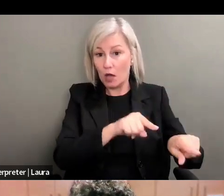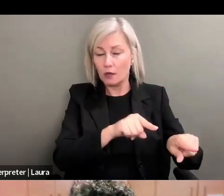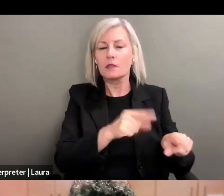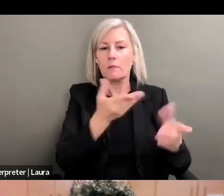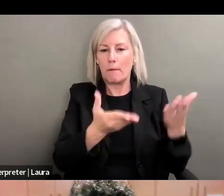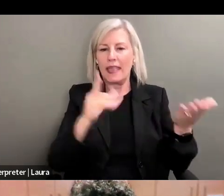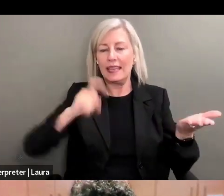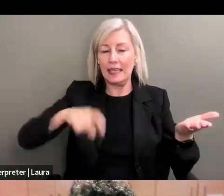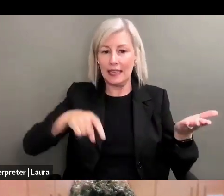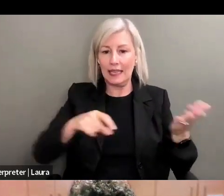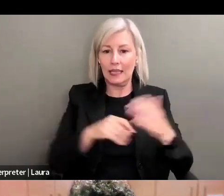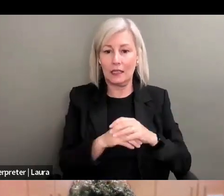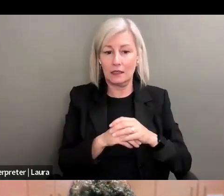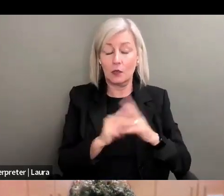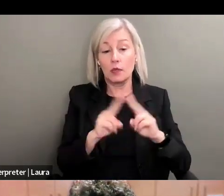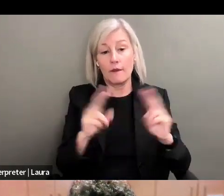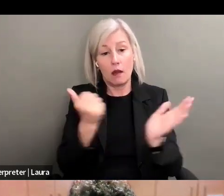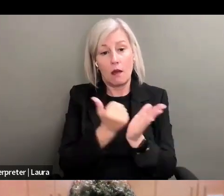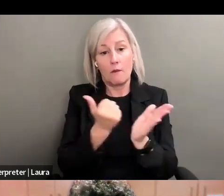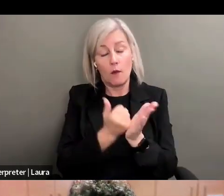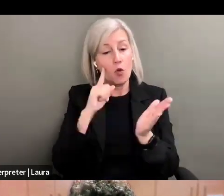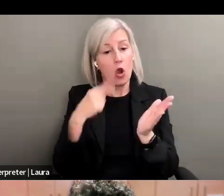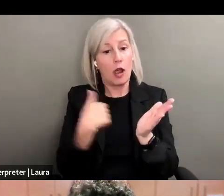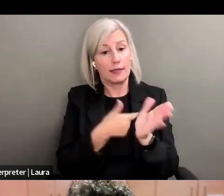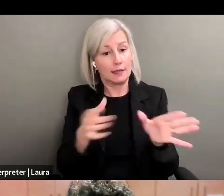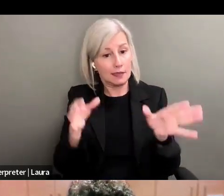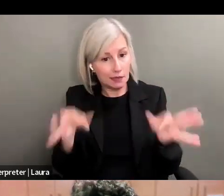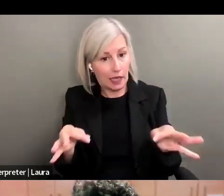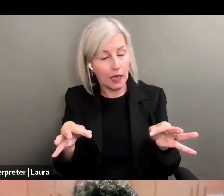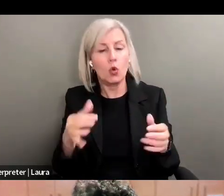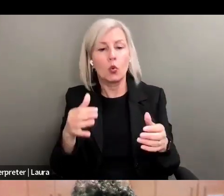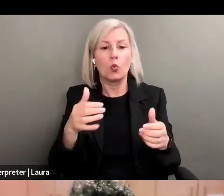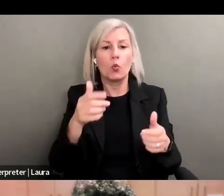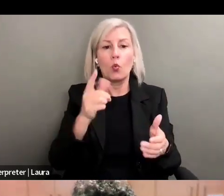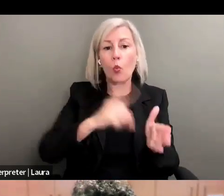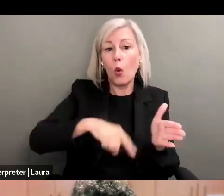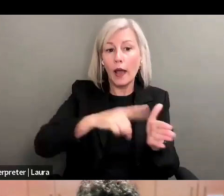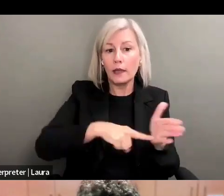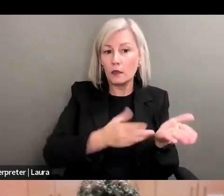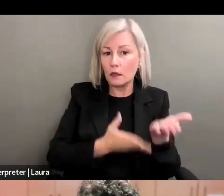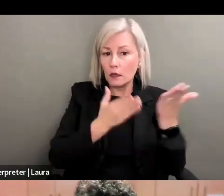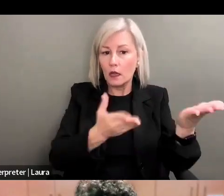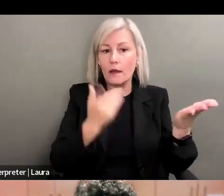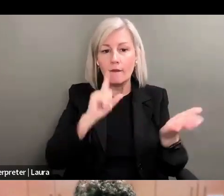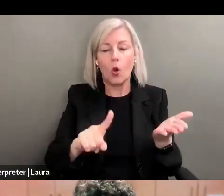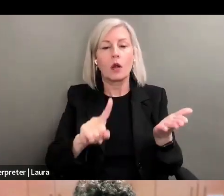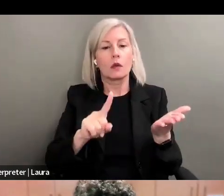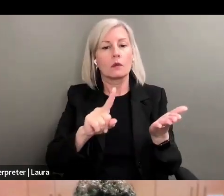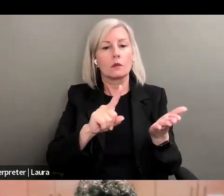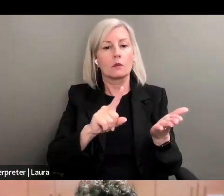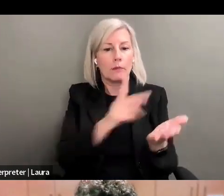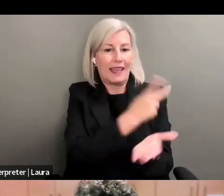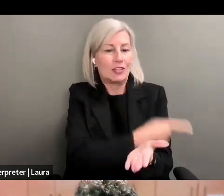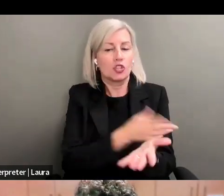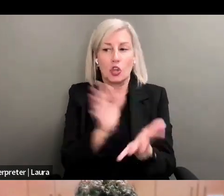So, this is super helpful with us with deciding on what to recommend for patients to talk to their educational audiologists or the schools